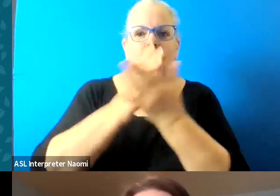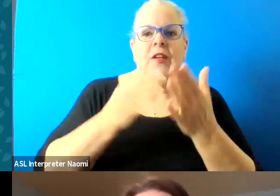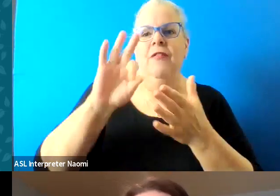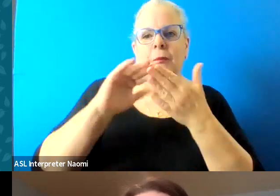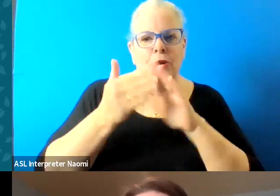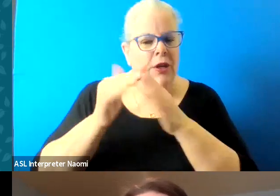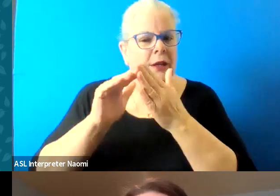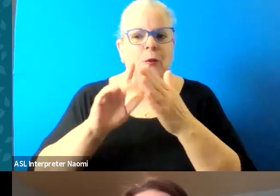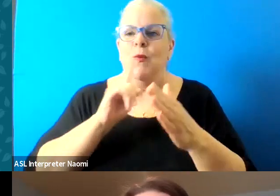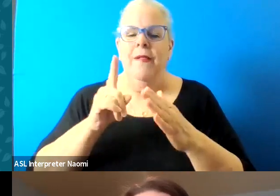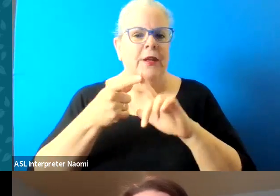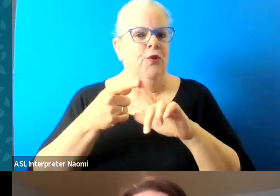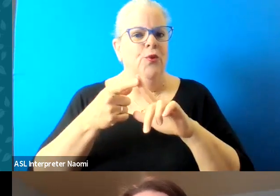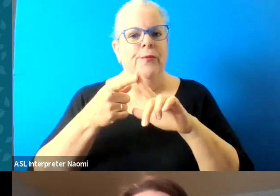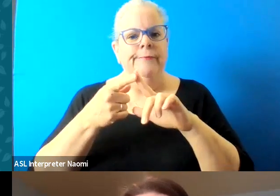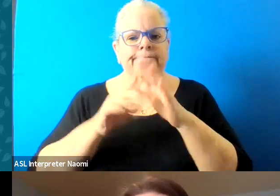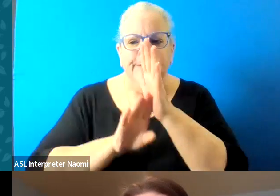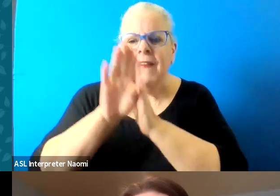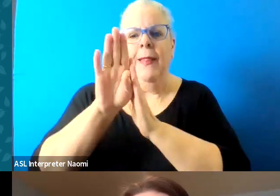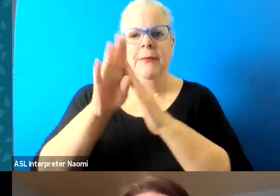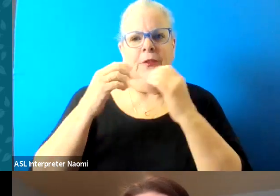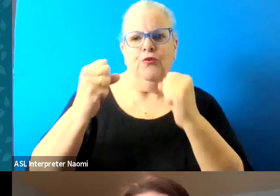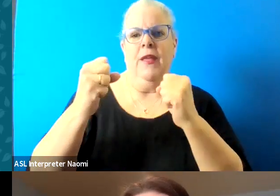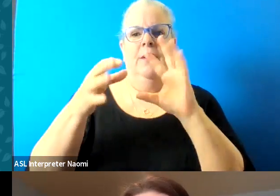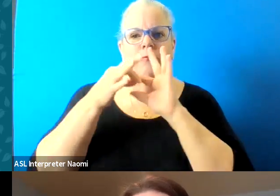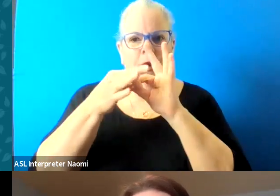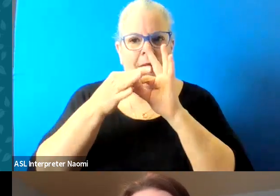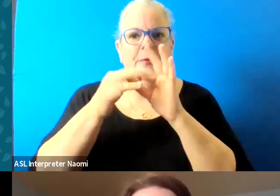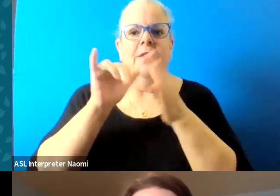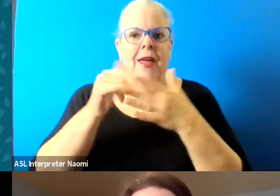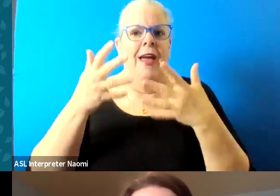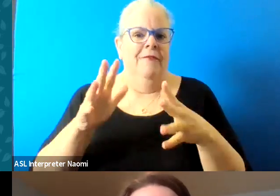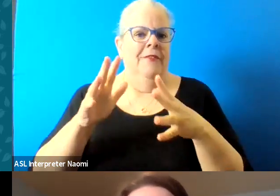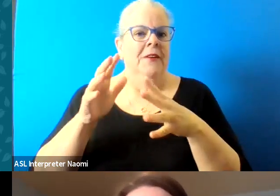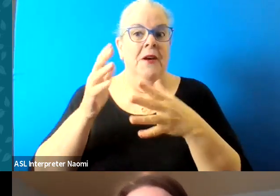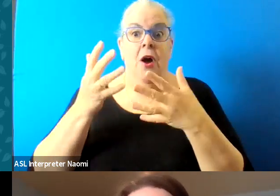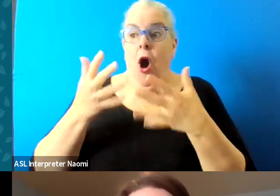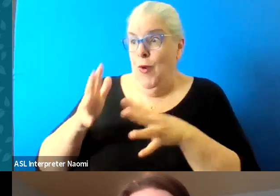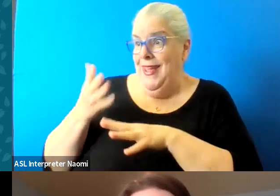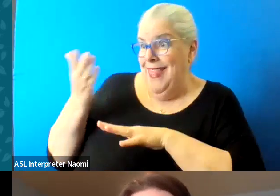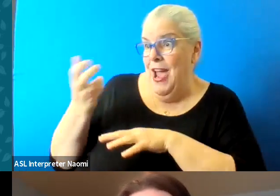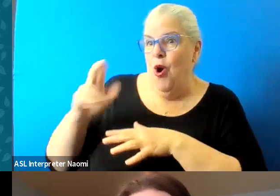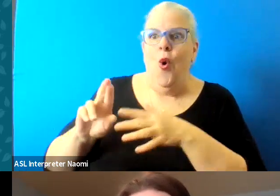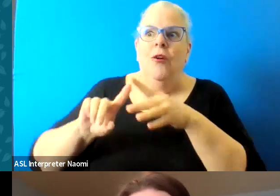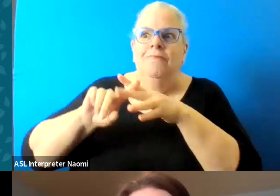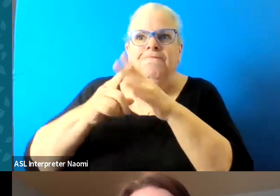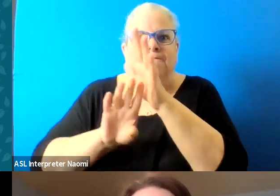To really just build and strengthen relationships that have you know, may have been there, or have come to fruition because of this.